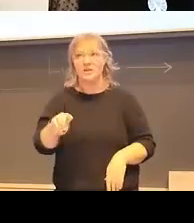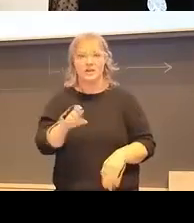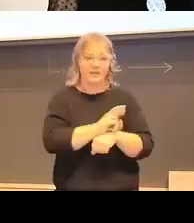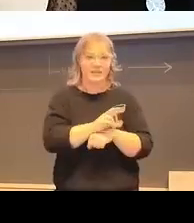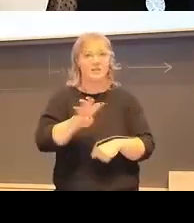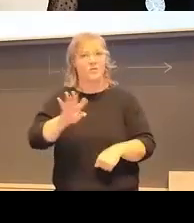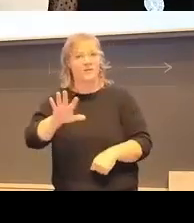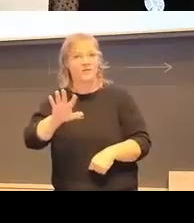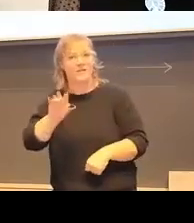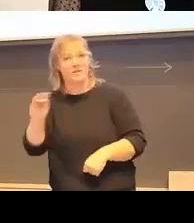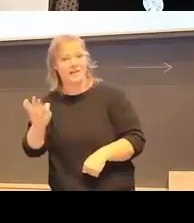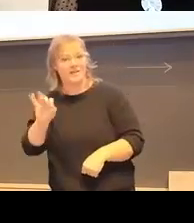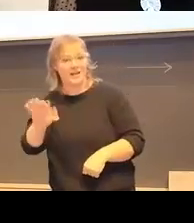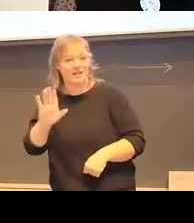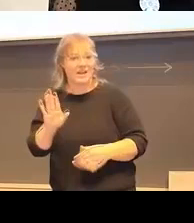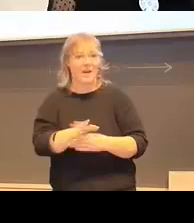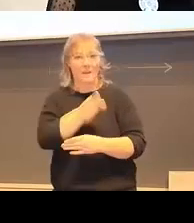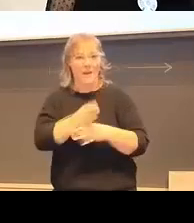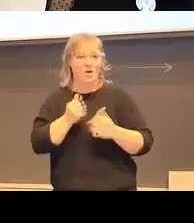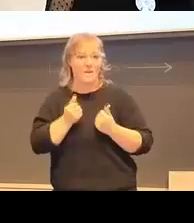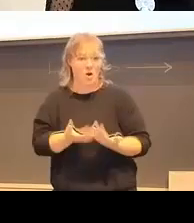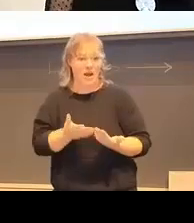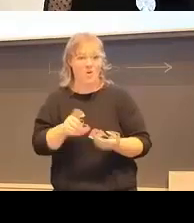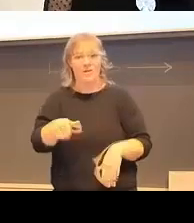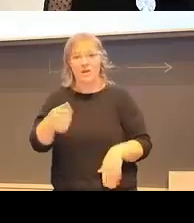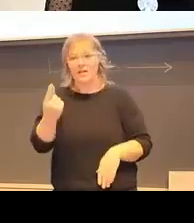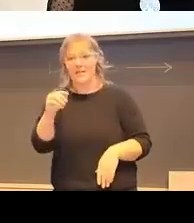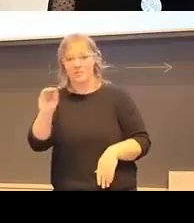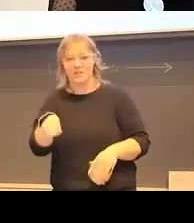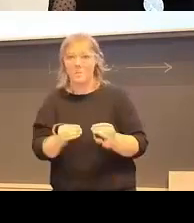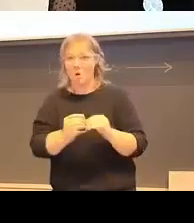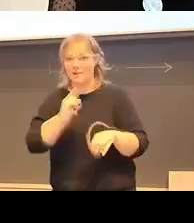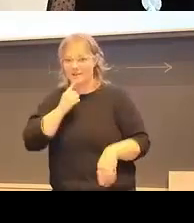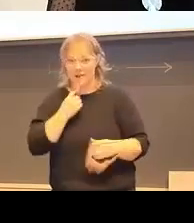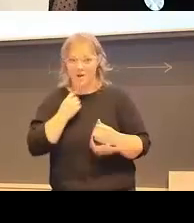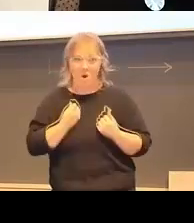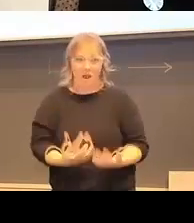of Faculty reported moderate burnout with another 11% reporting more severe burnout these findings